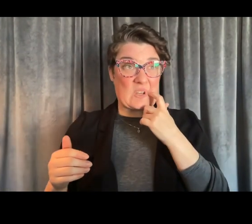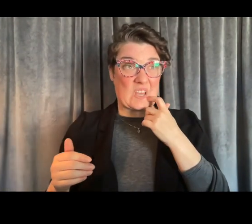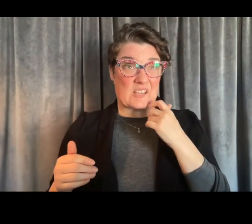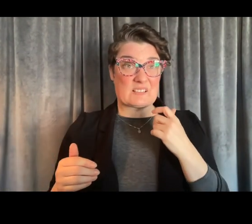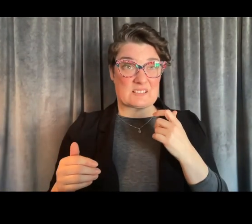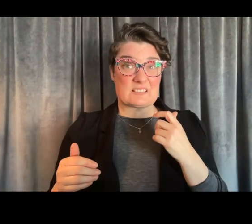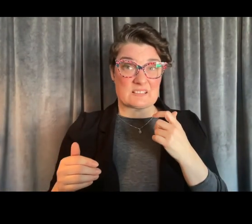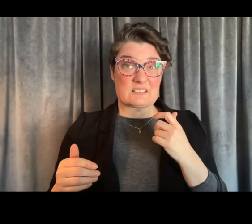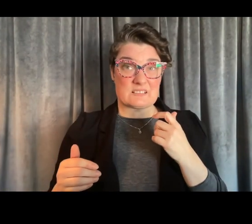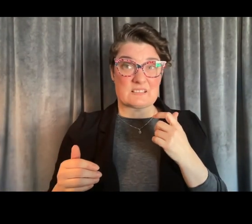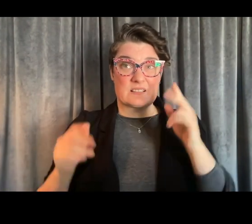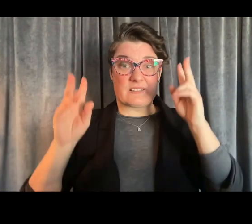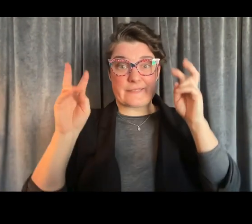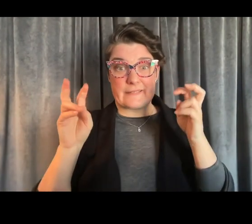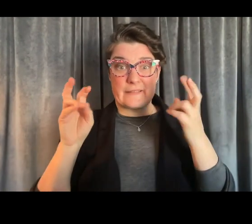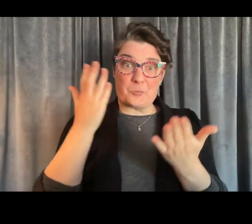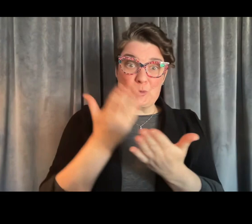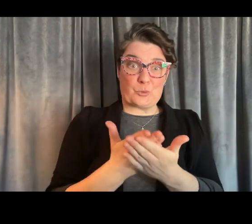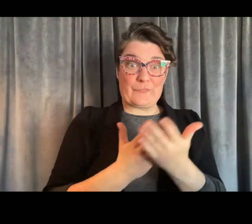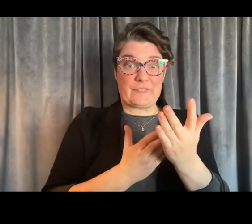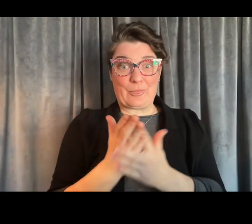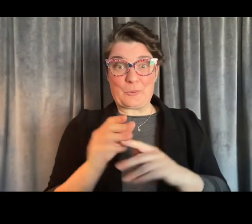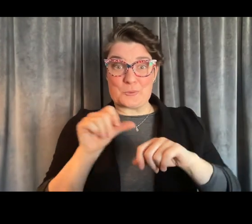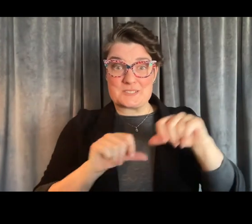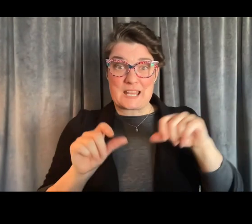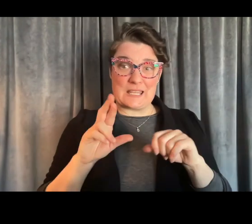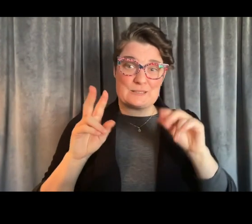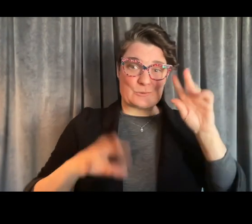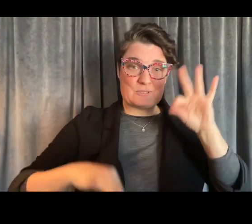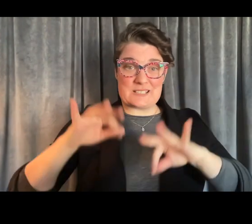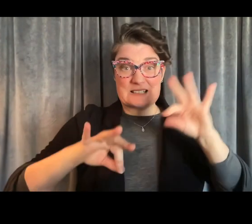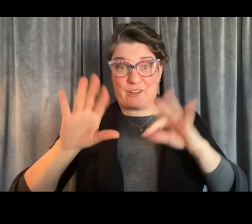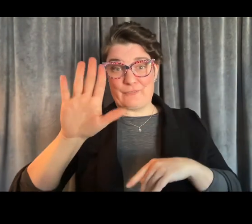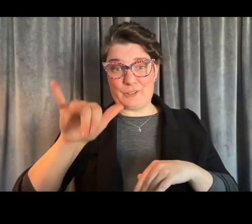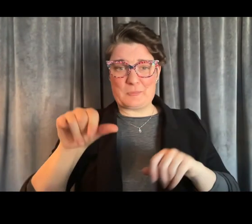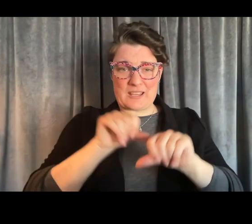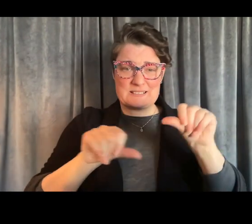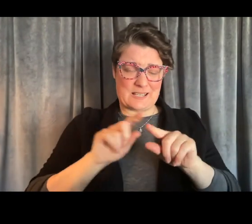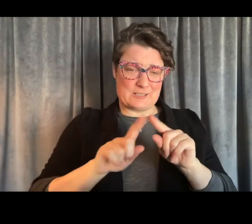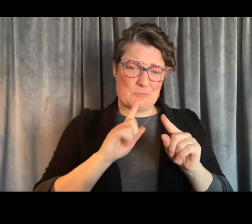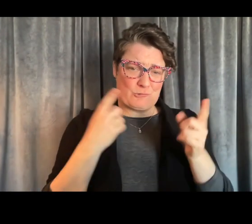being proven now or discovered, but that are like, have been happening forever.